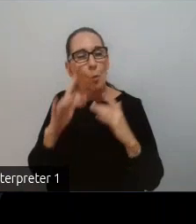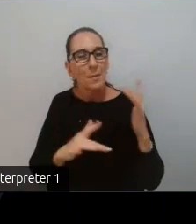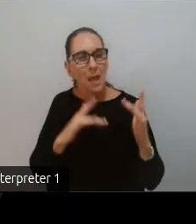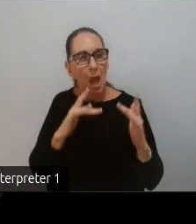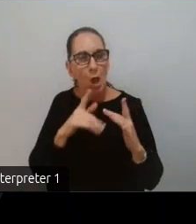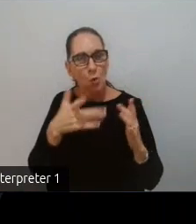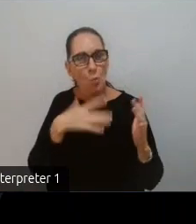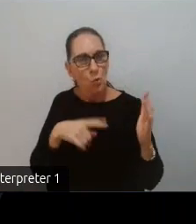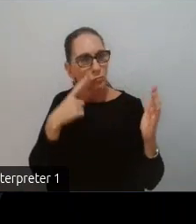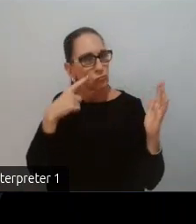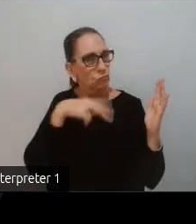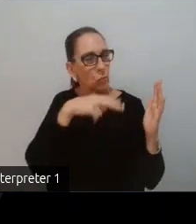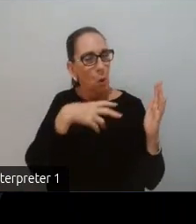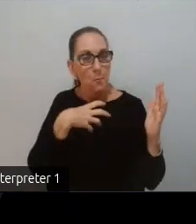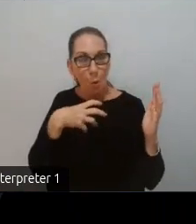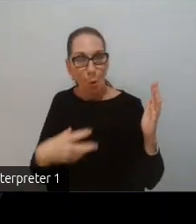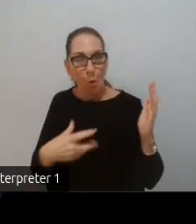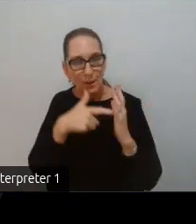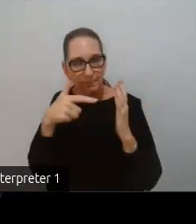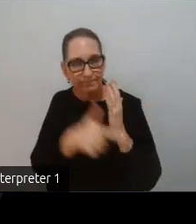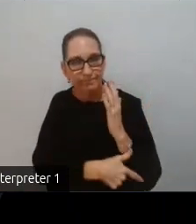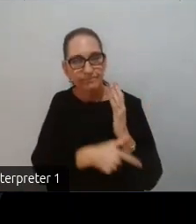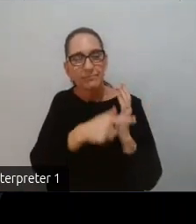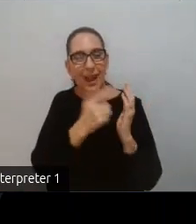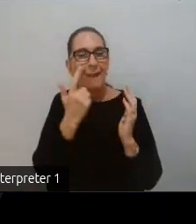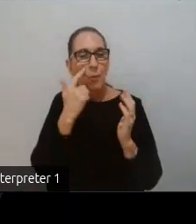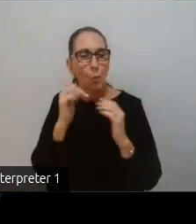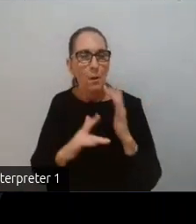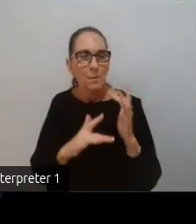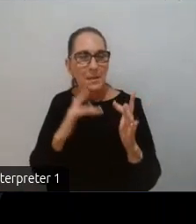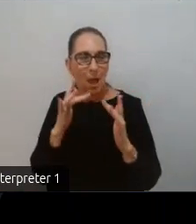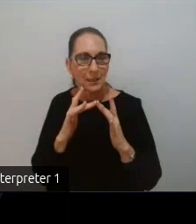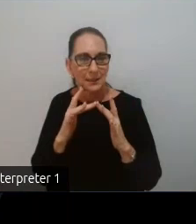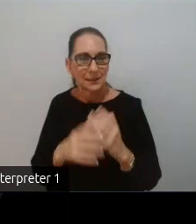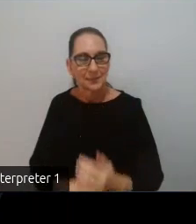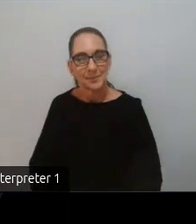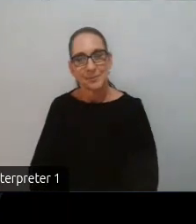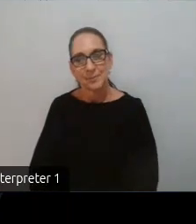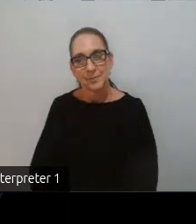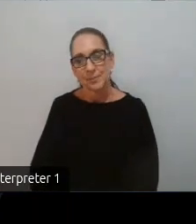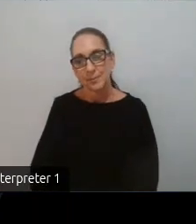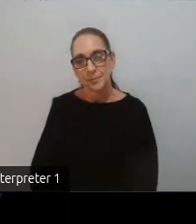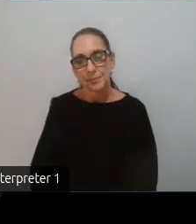probably access that in a much more um full way on our website. But that just demonstrates that